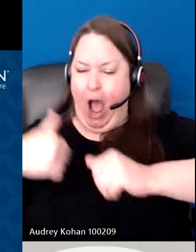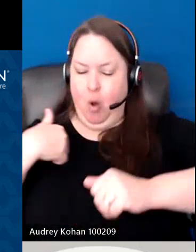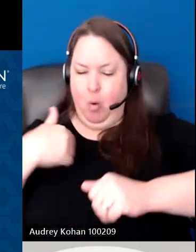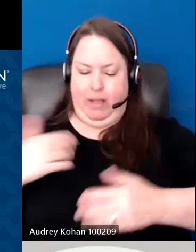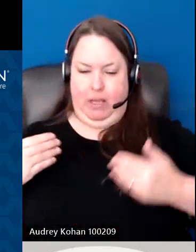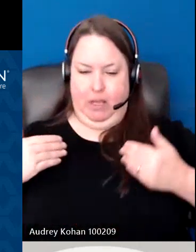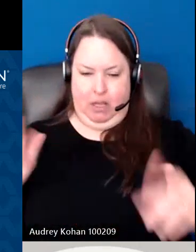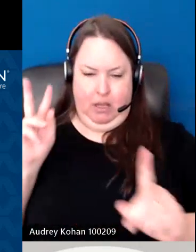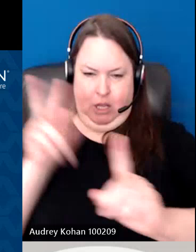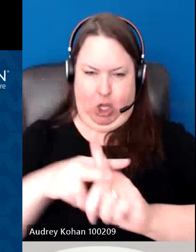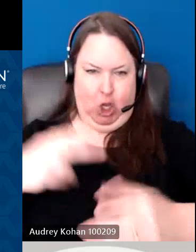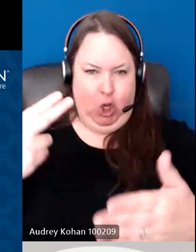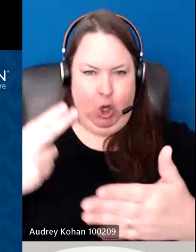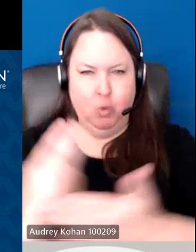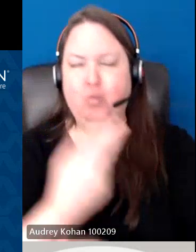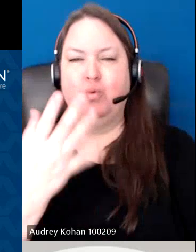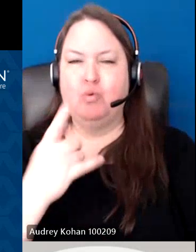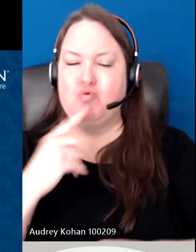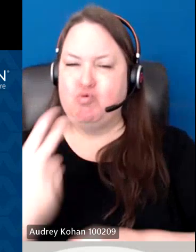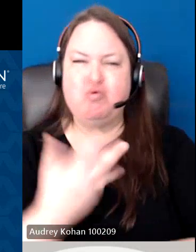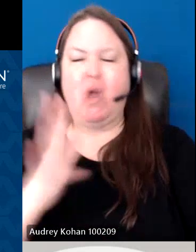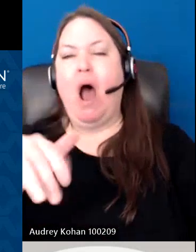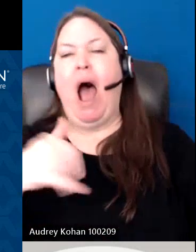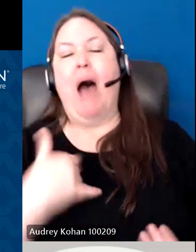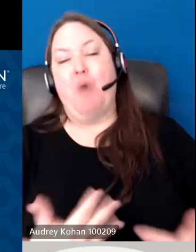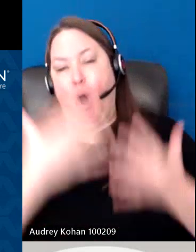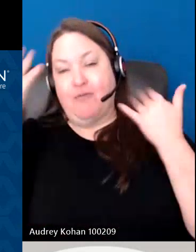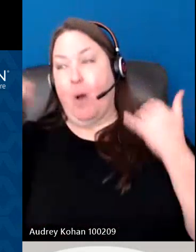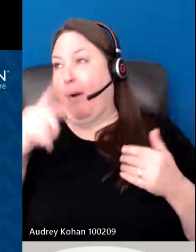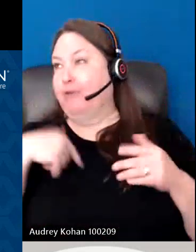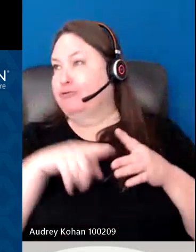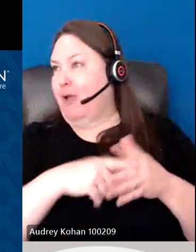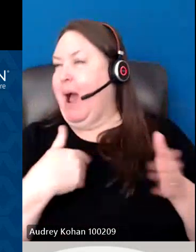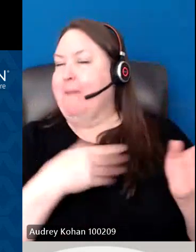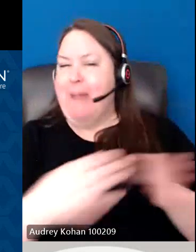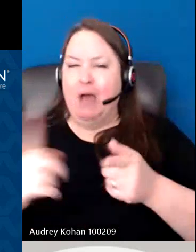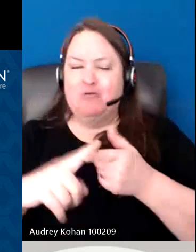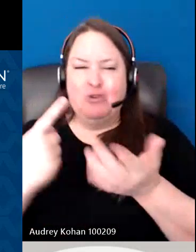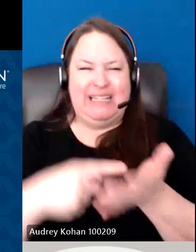I'm overwhelmed I don't know where to start I plan on addressing this in detail today and then in our